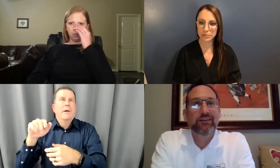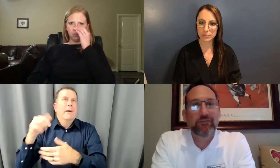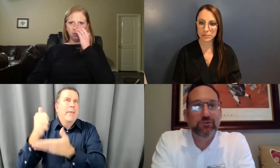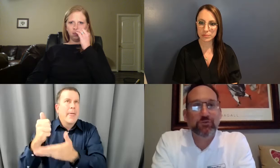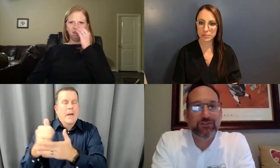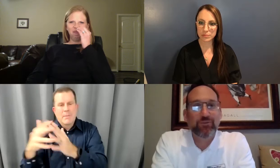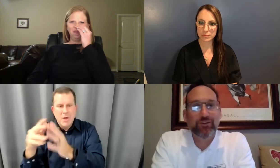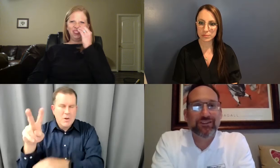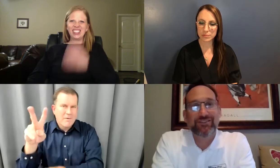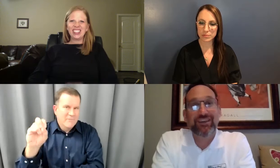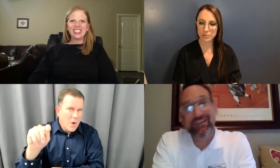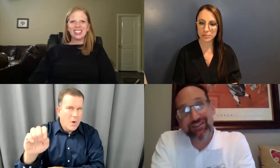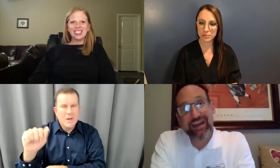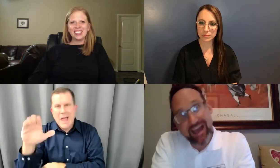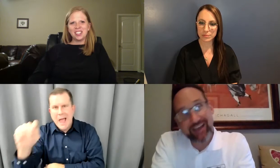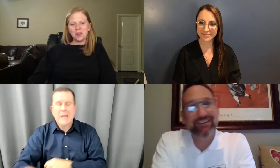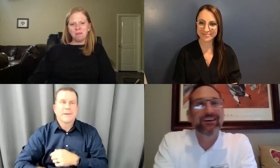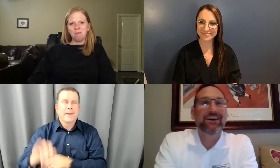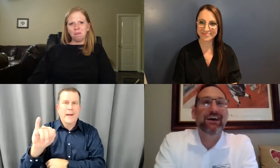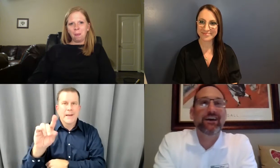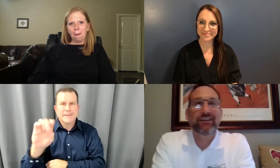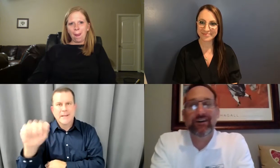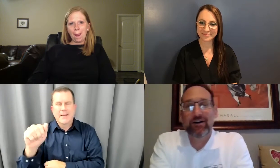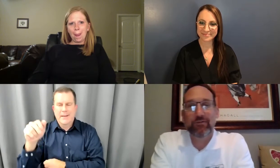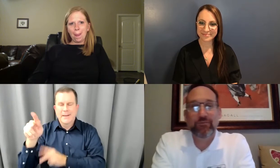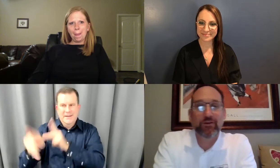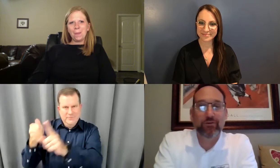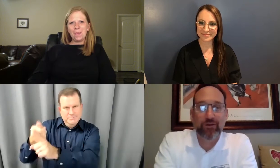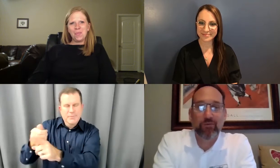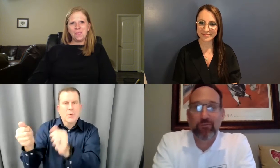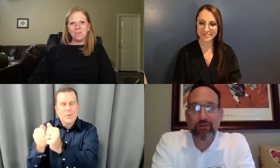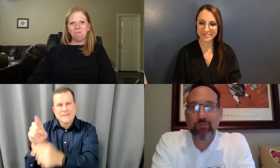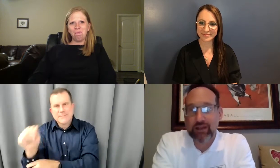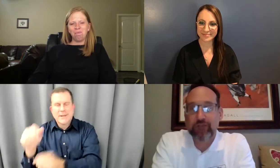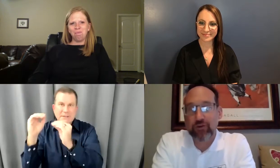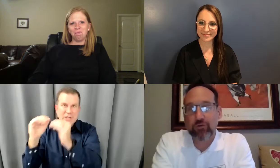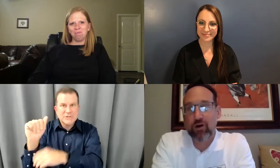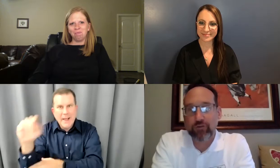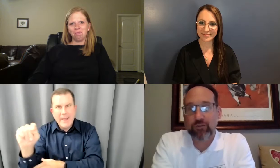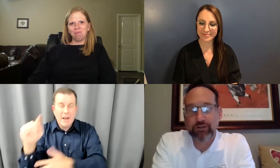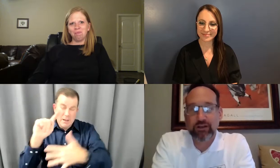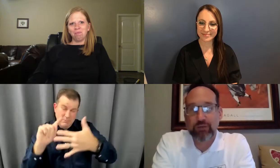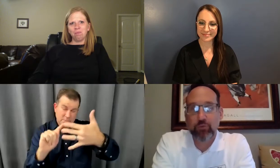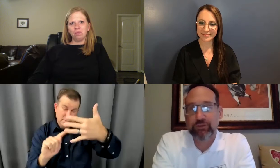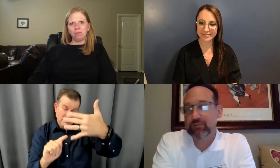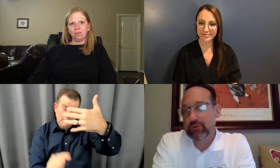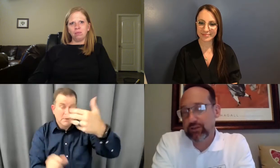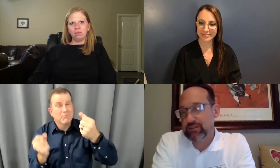the Individuals with Disabilities Education Act. And there are many federal laws that protect people with disabilities.